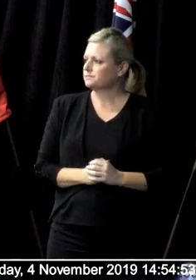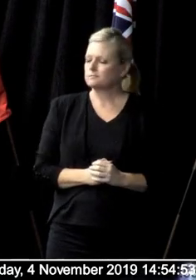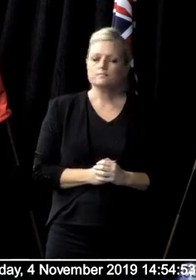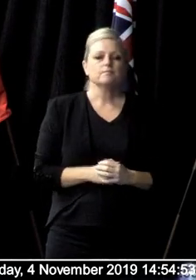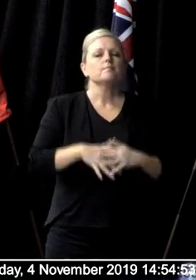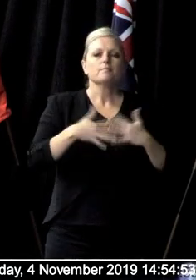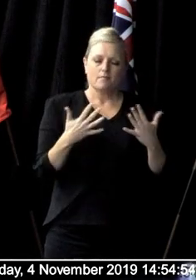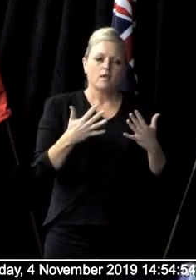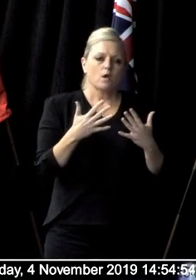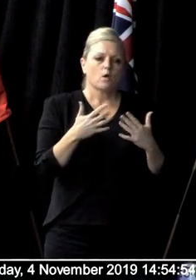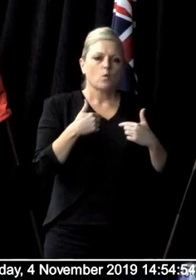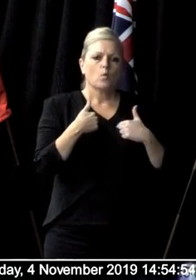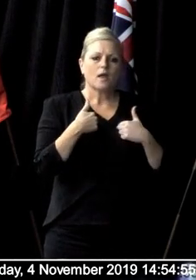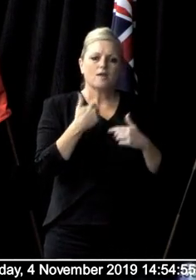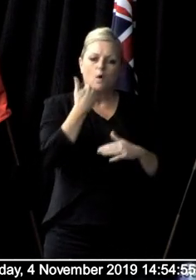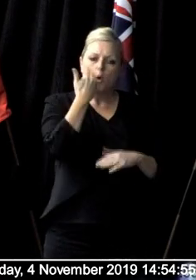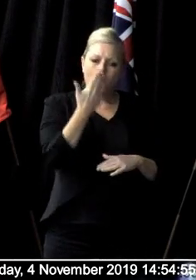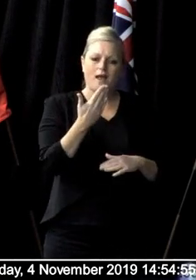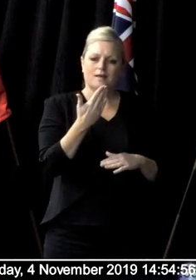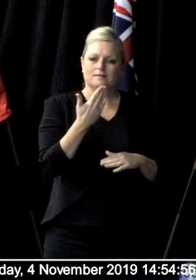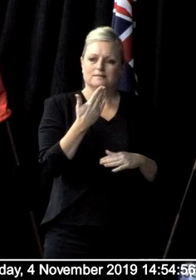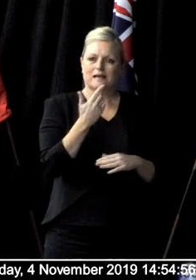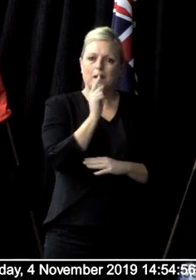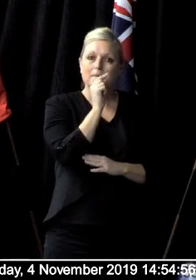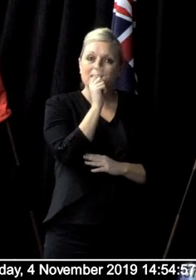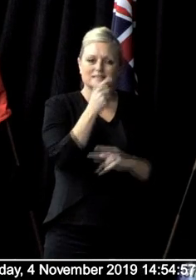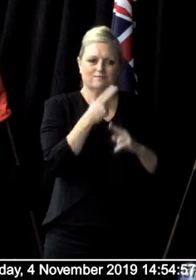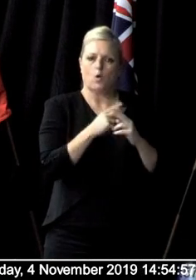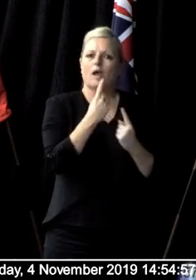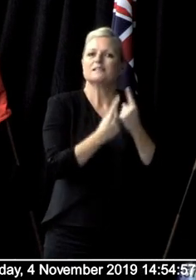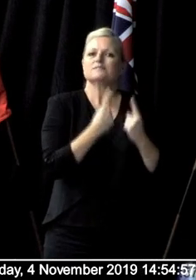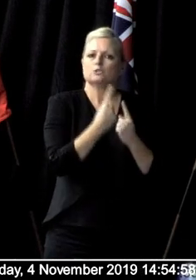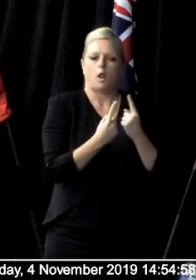So we’ve always had the capacity for individual consultations with families,